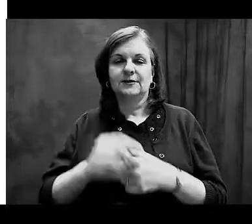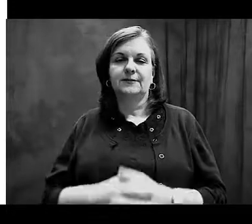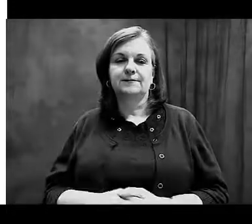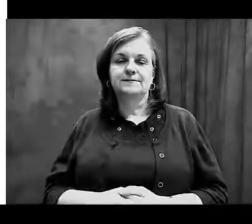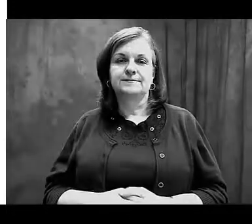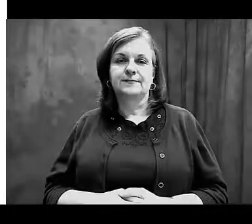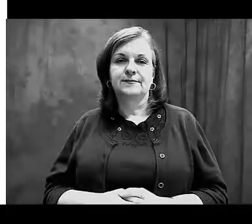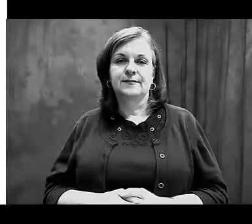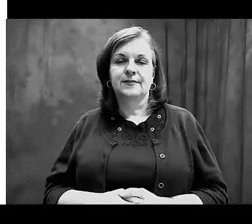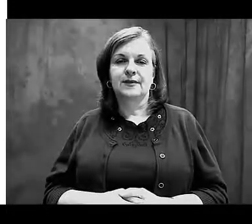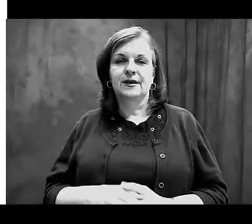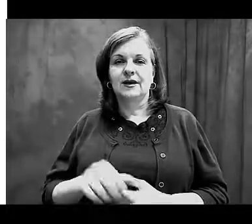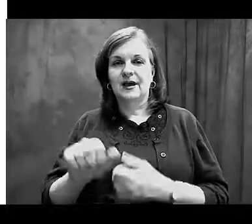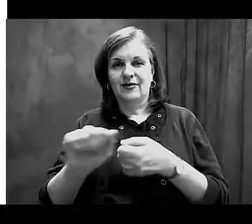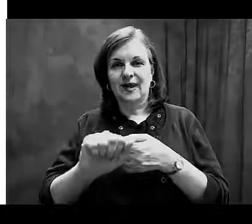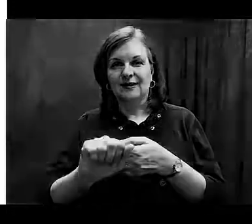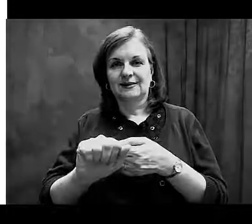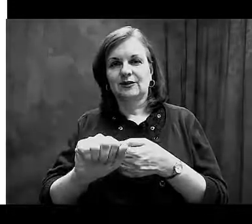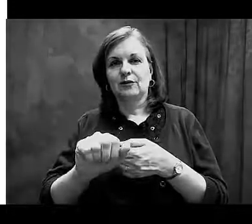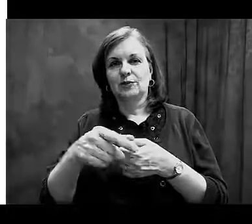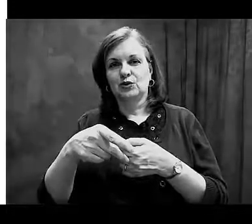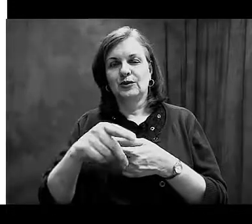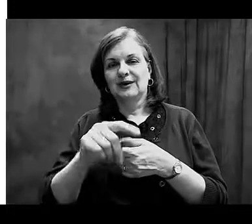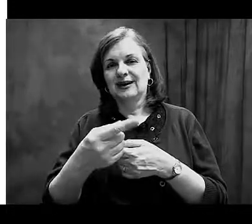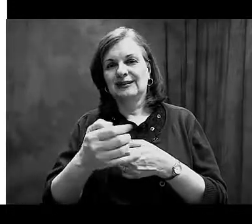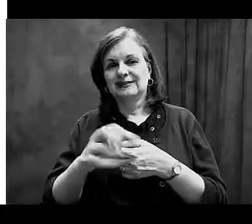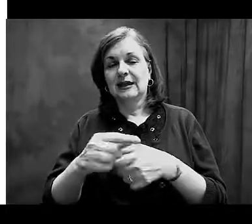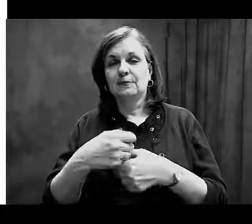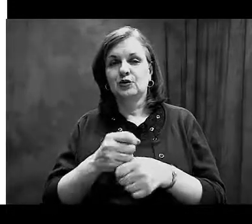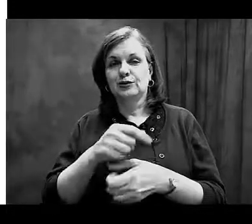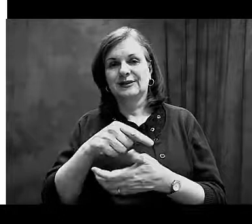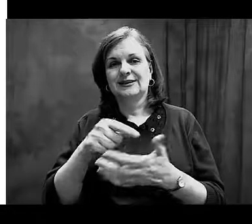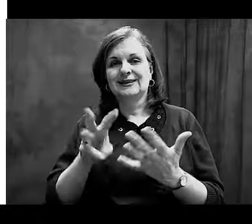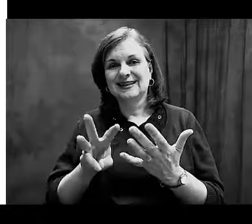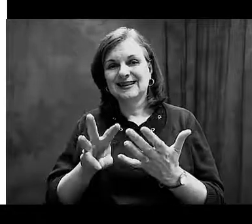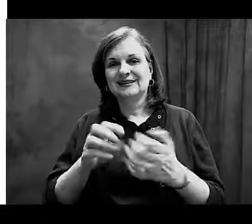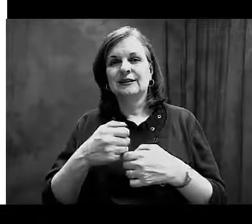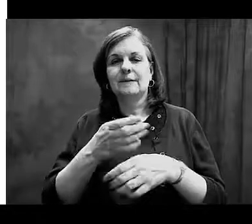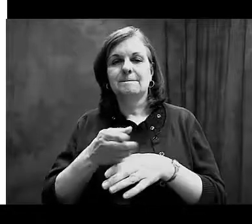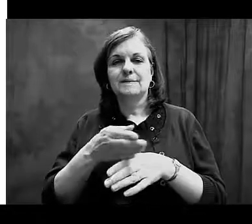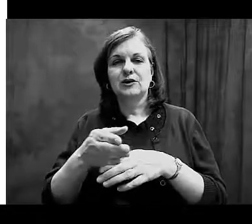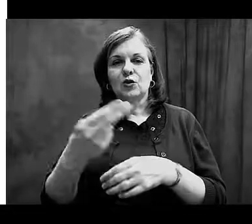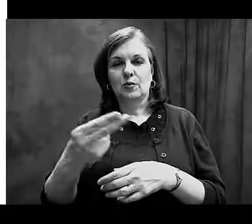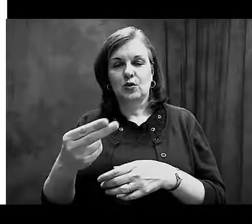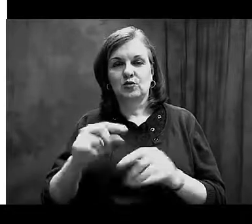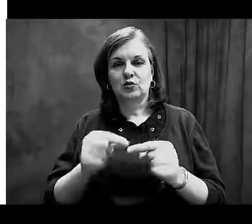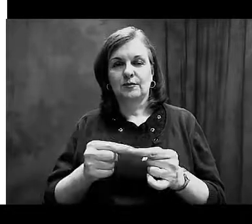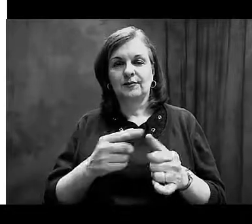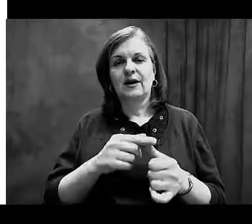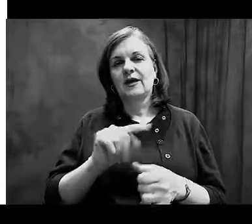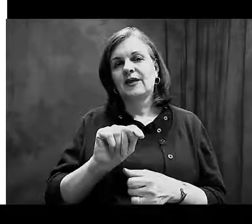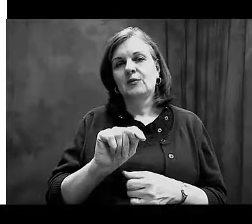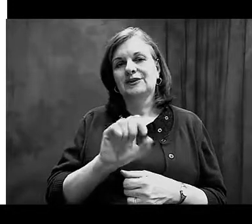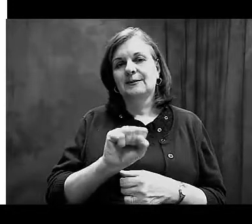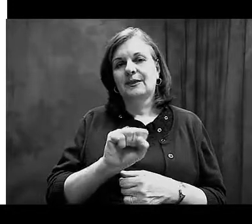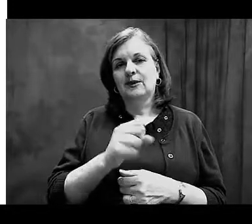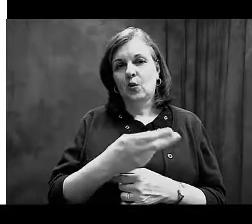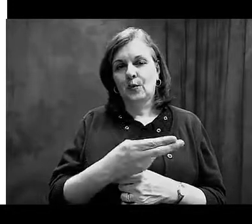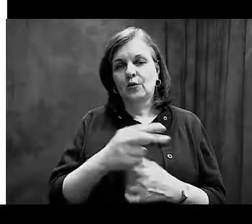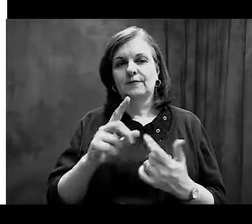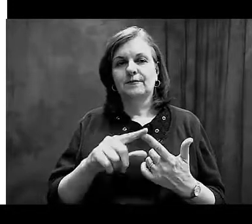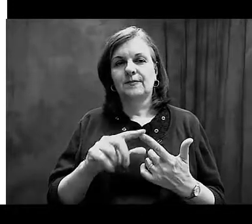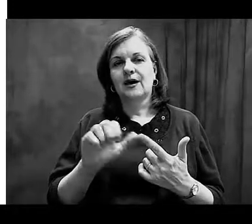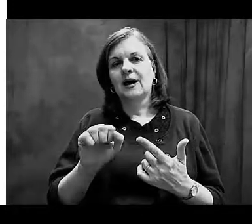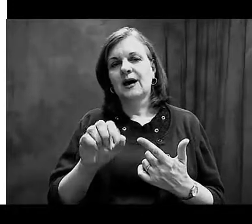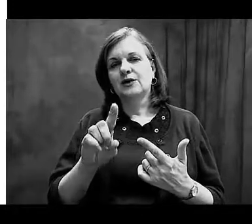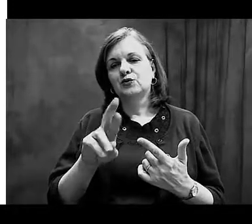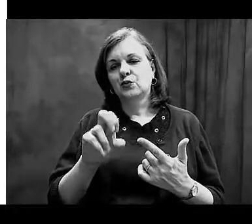and we look at the anterior pituitary actually producing six major hormone groups as we said the thyroid stimulating hormone